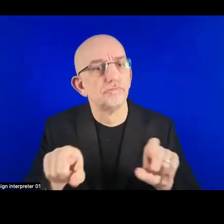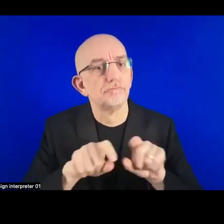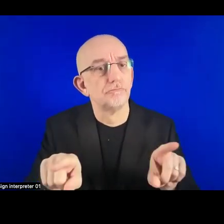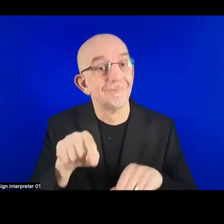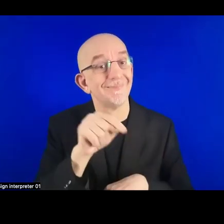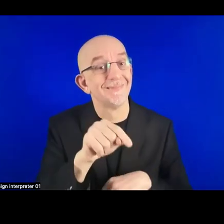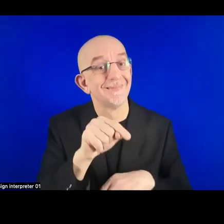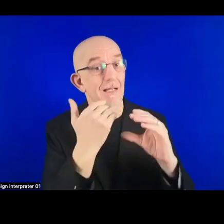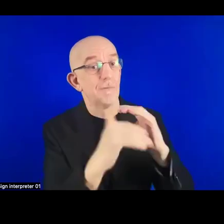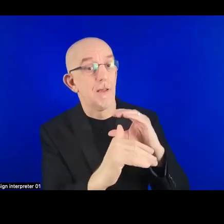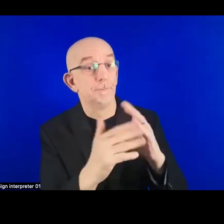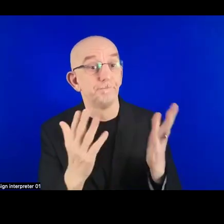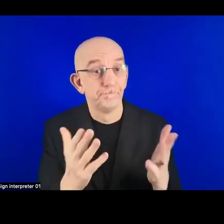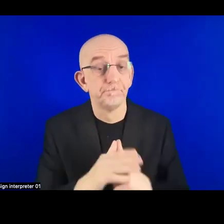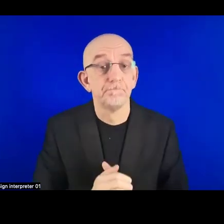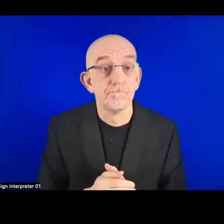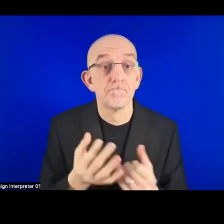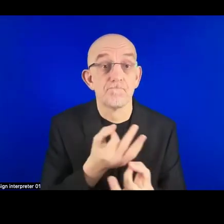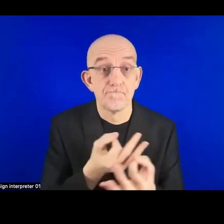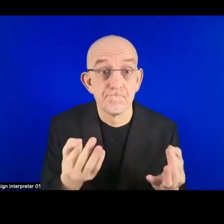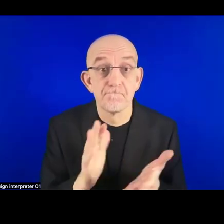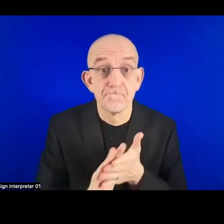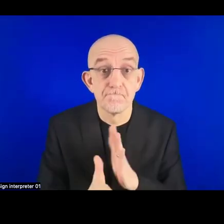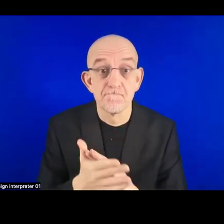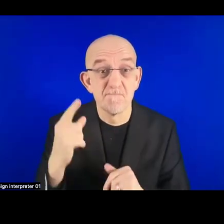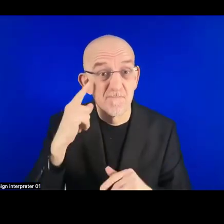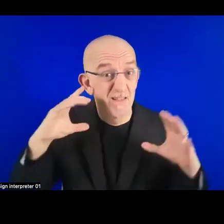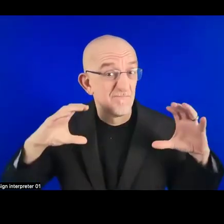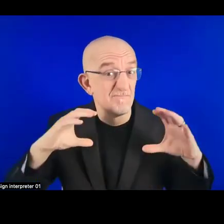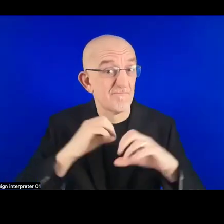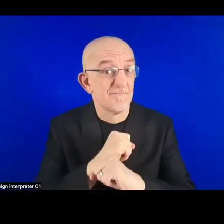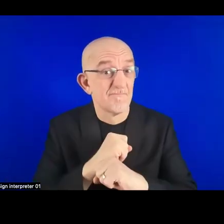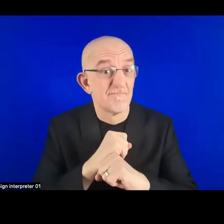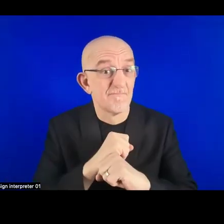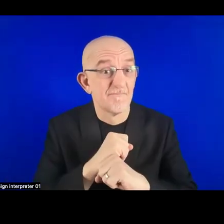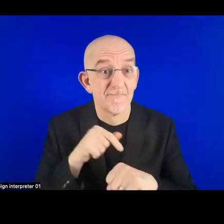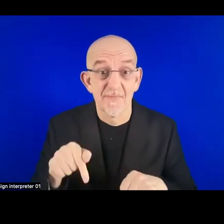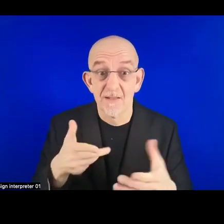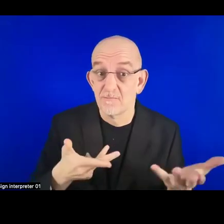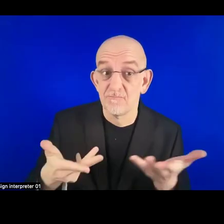Okay, so I think that seems to conclude the Q&A, so I thank you for those questions